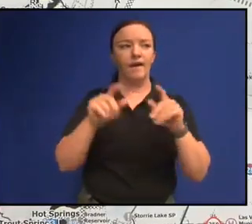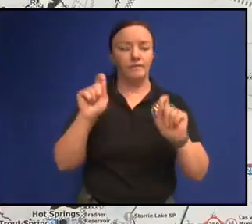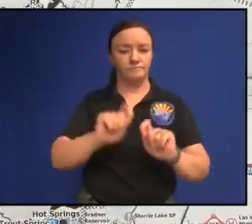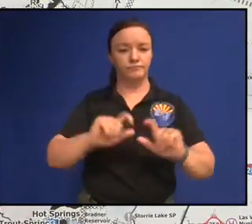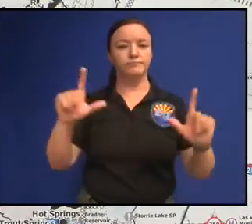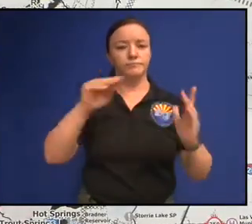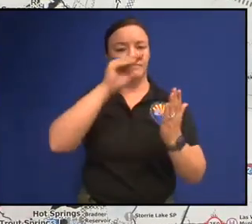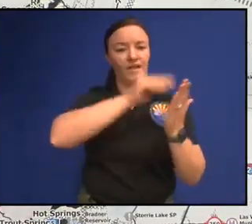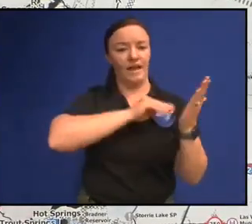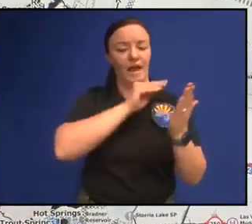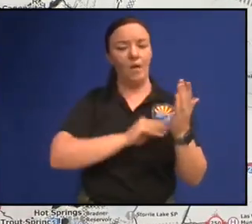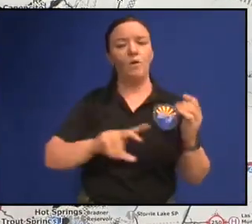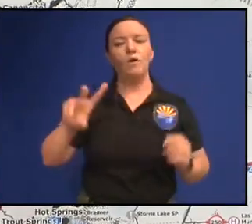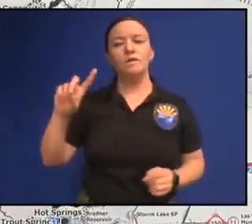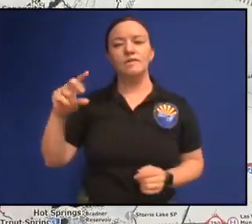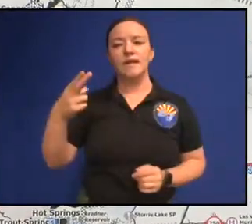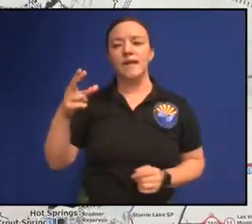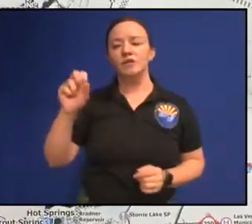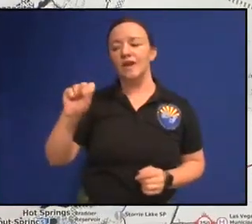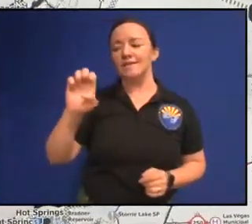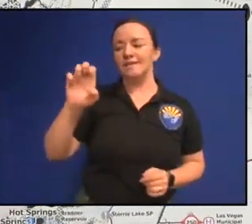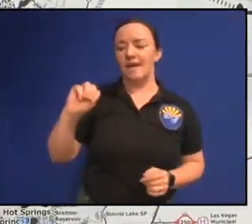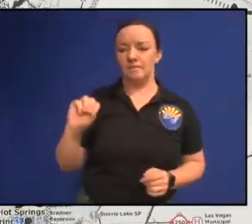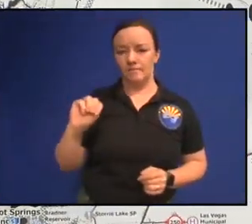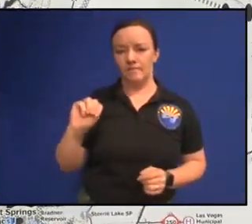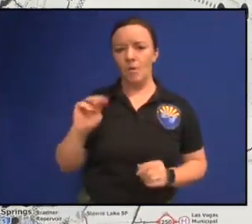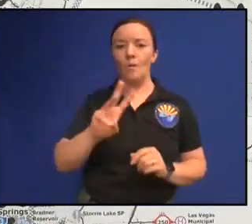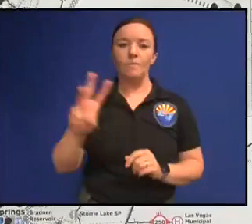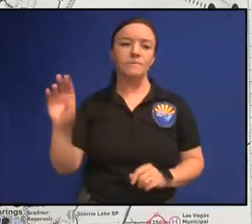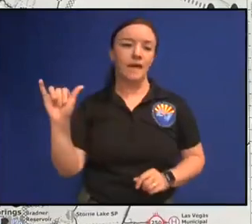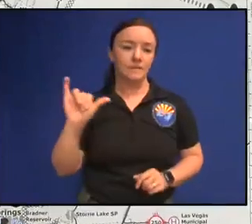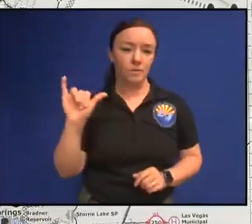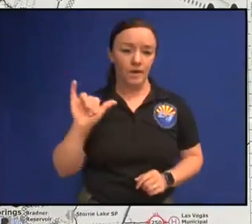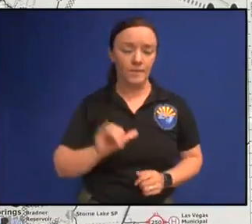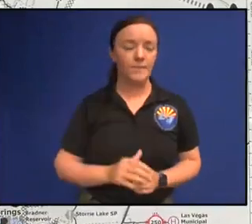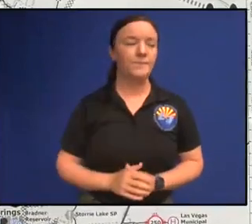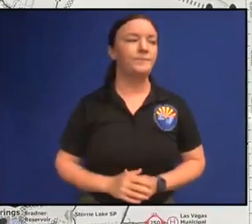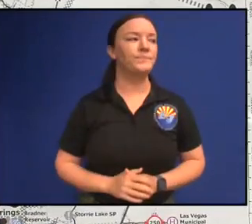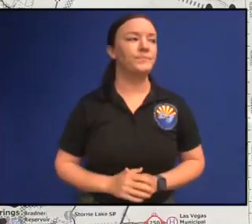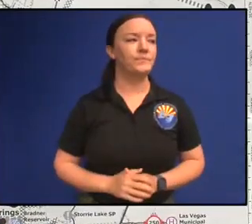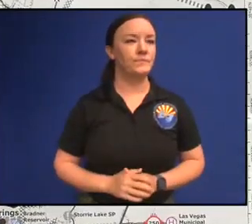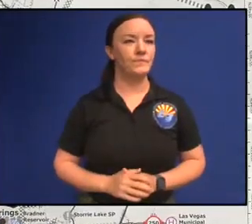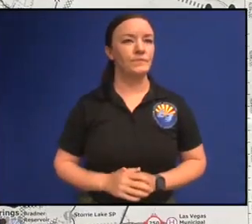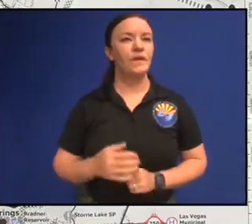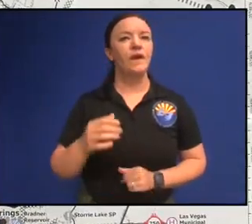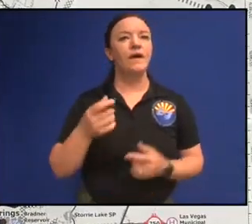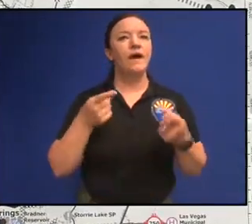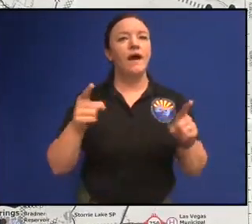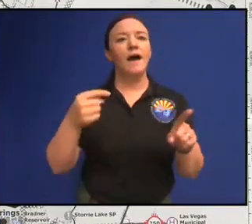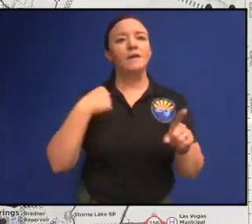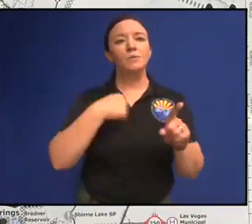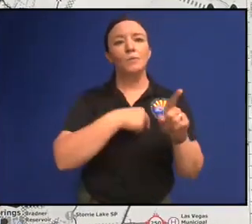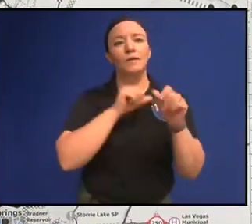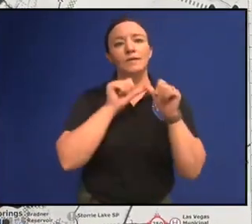ALSO, WITH THAT AS WE CONTINUE TO PREPARE FOR FLOODING MITIGATION AND PREPAREDNESS AND -- YOU KIND OF HEARD ON